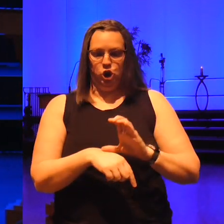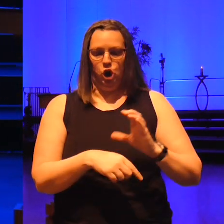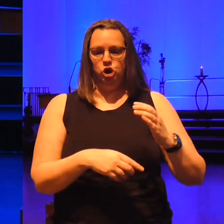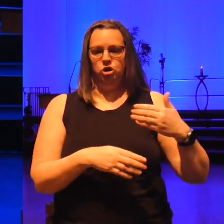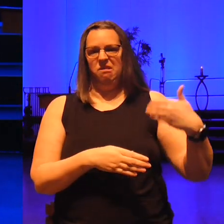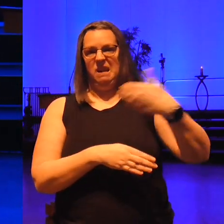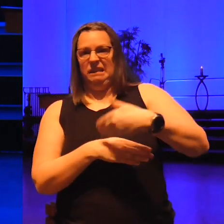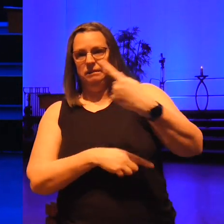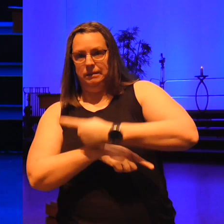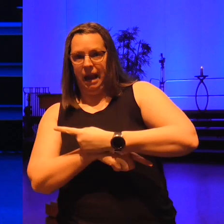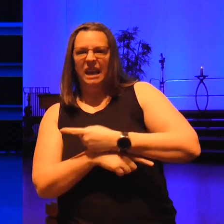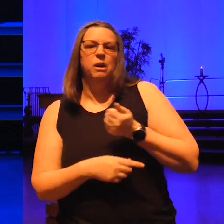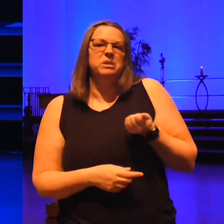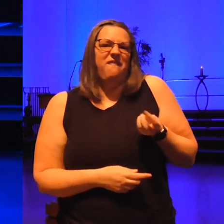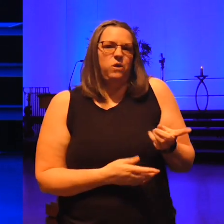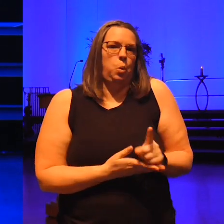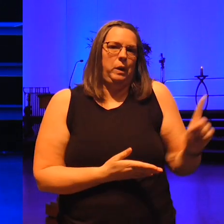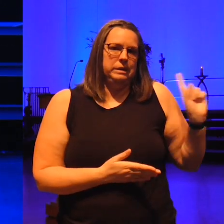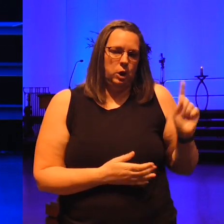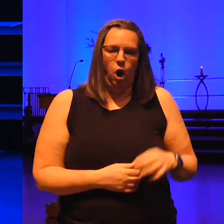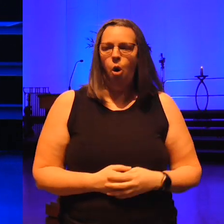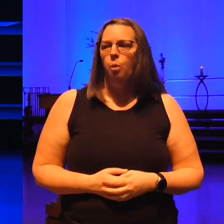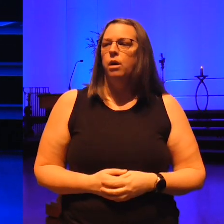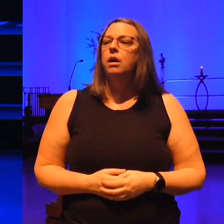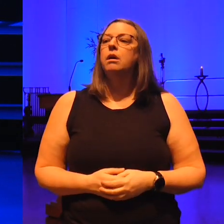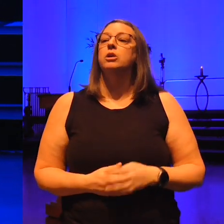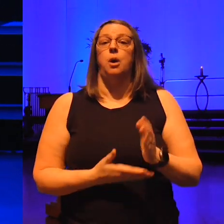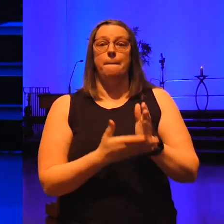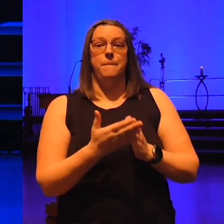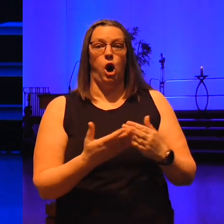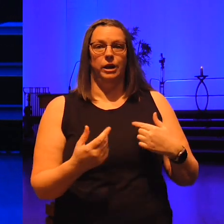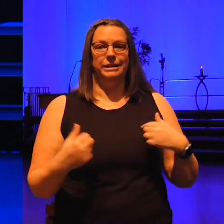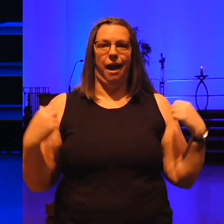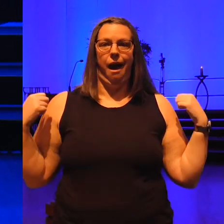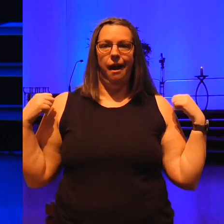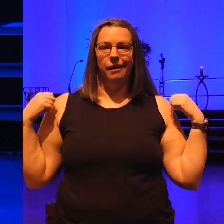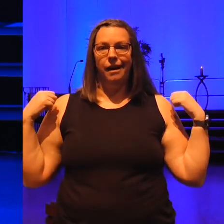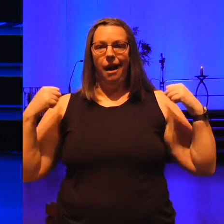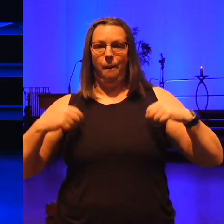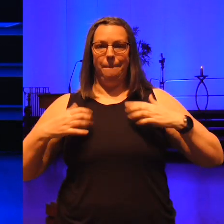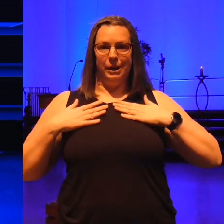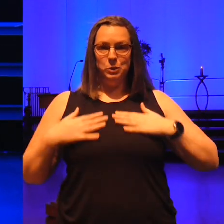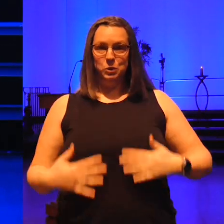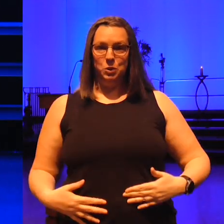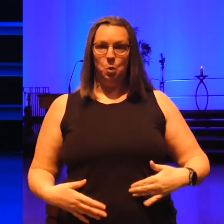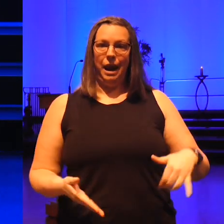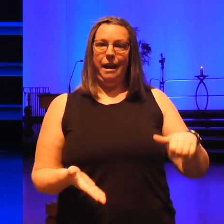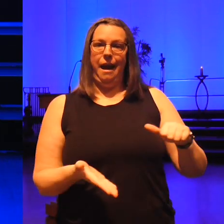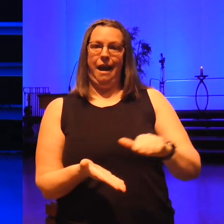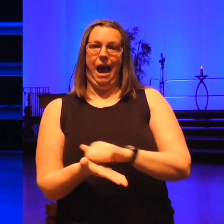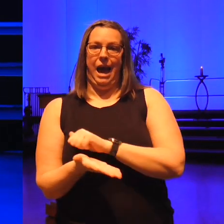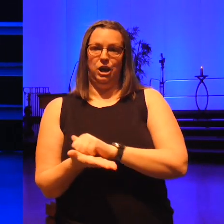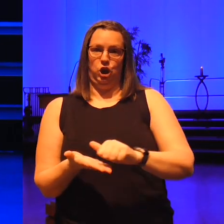of that process is uh pulling out the suit and ironing it and I noticed it has a couple tears